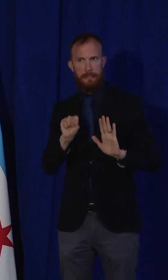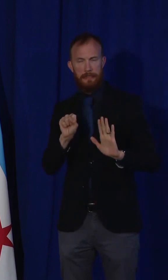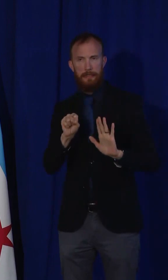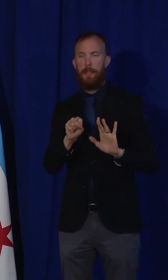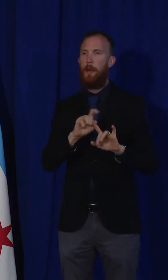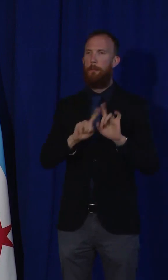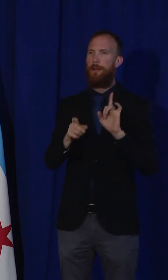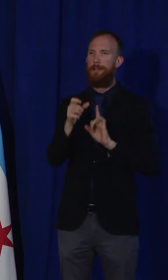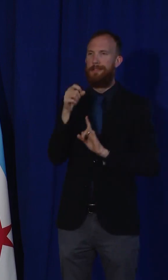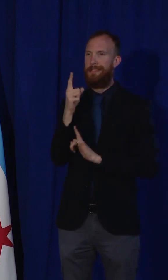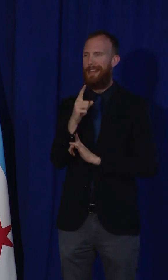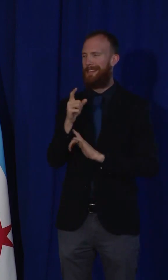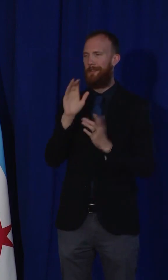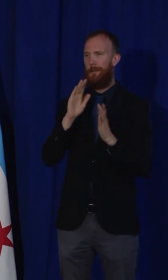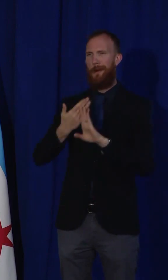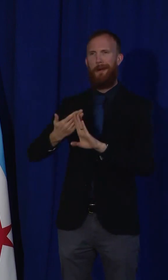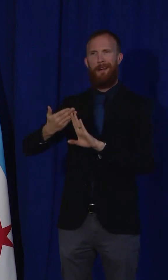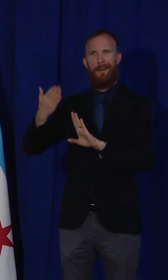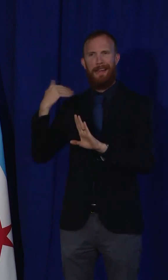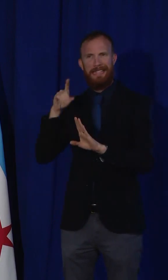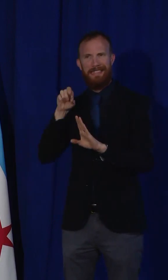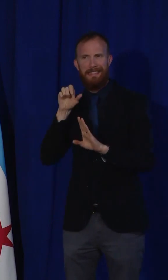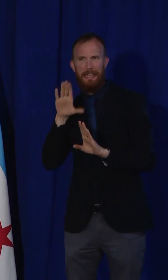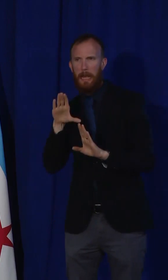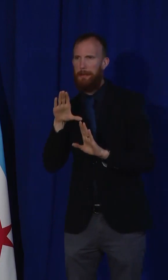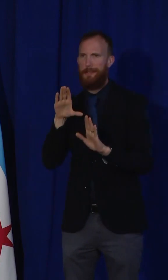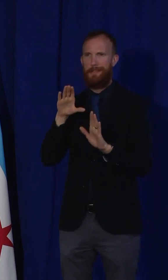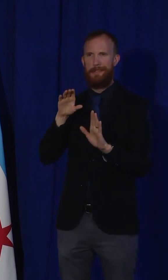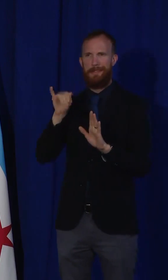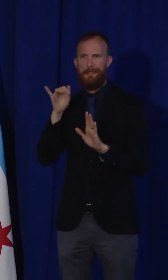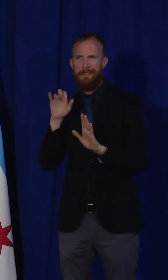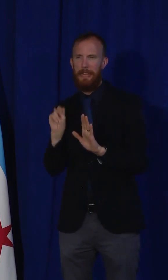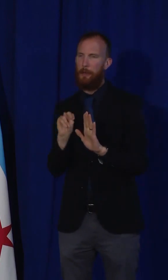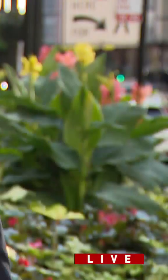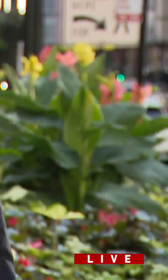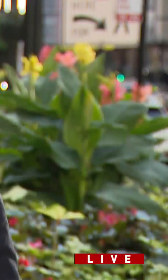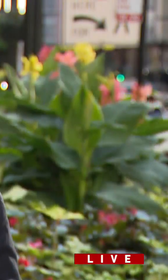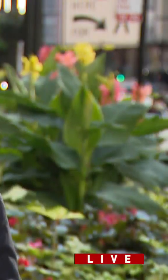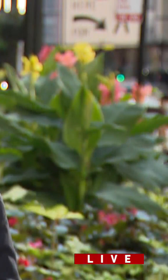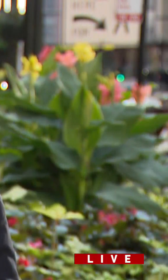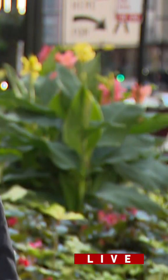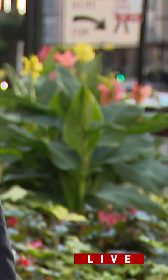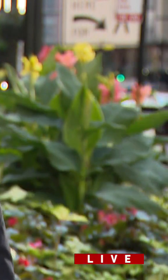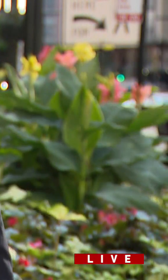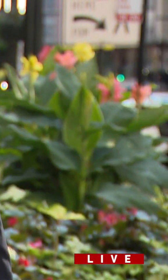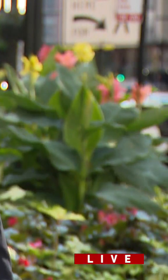3500. SO 400 CASES PER DAY IS CONCERNING. IT'S WHY WE'RE ACTING. BUT IN TERMS OF WHERE WE'VE BEEN AS A CITY. IT IS